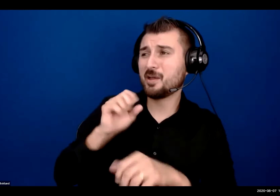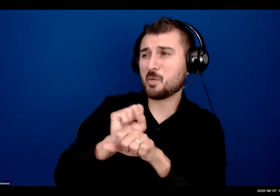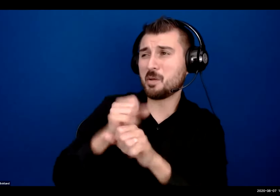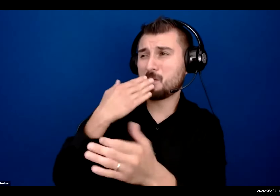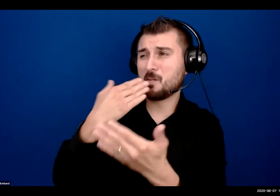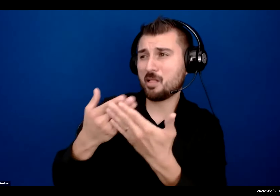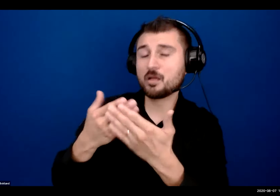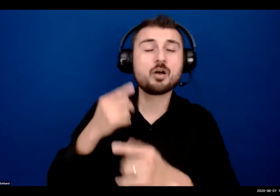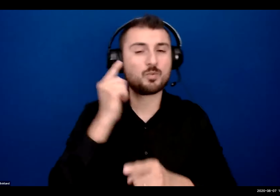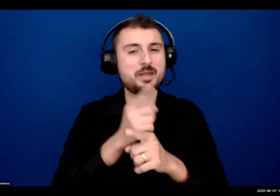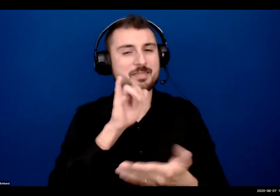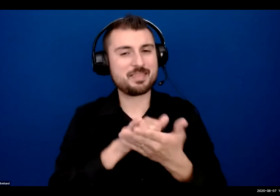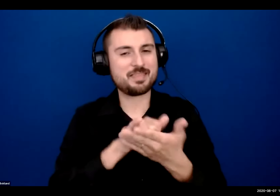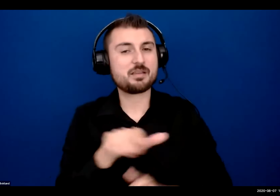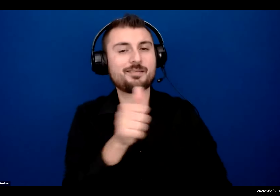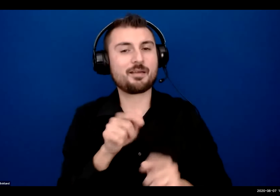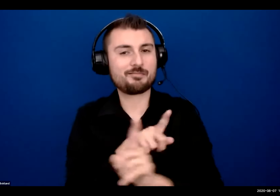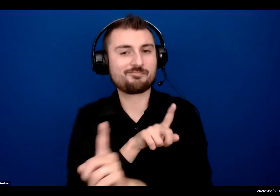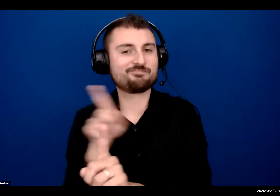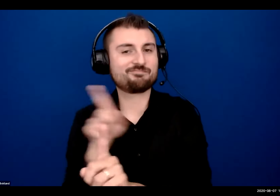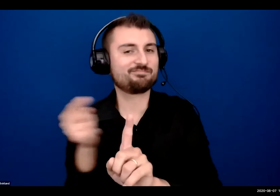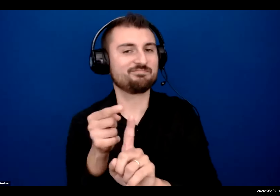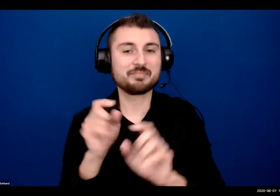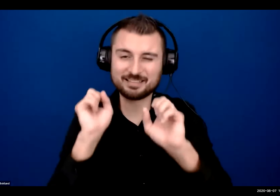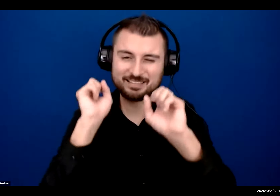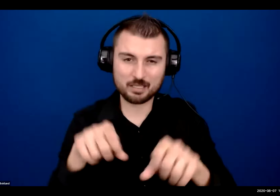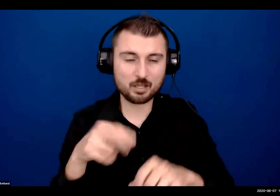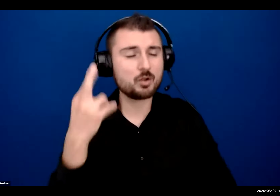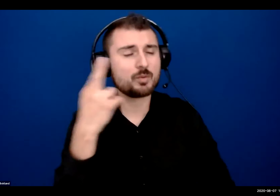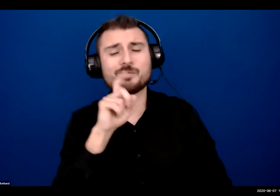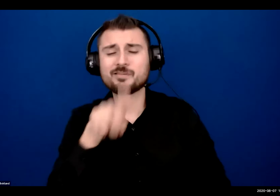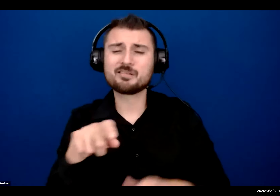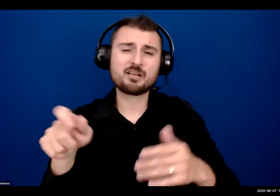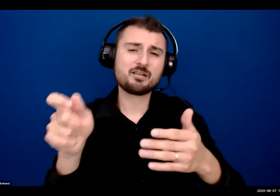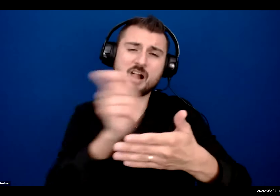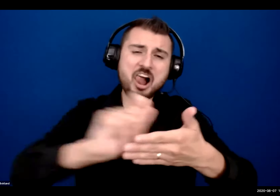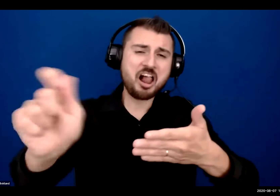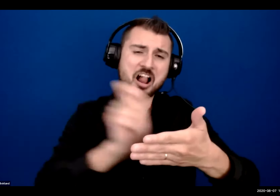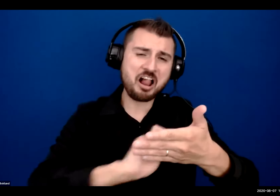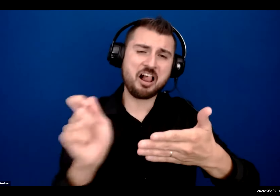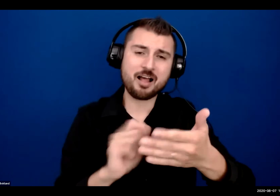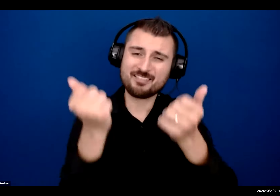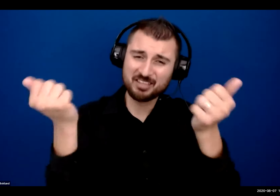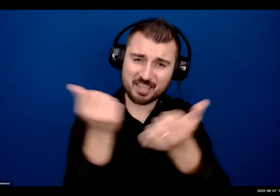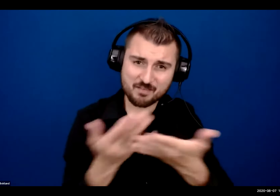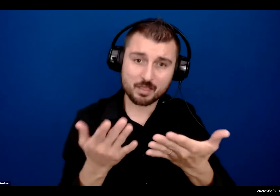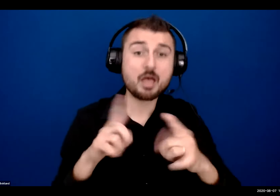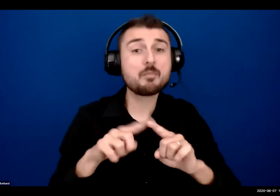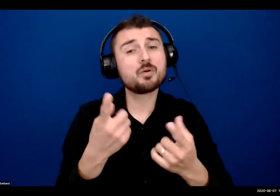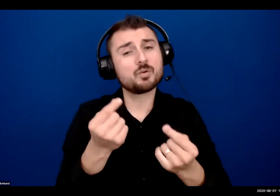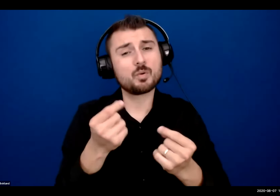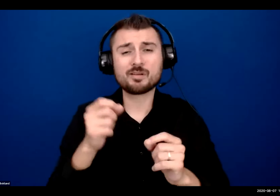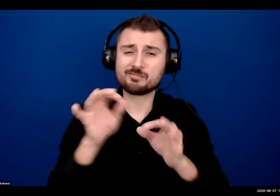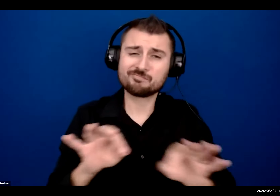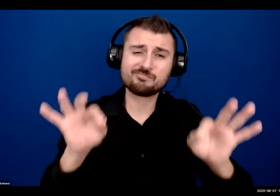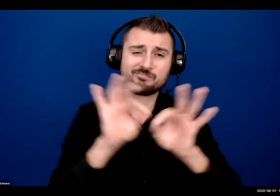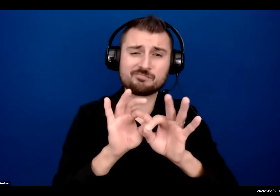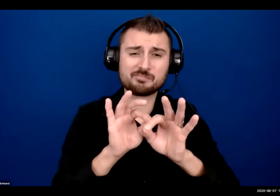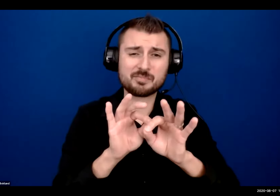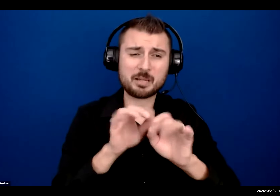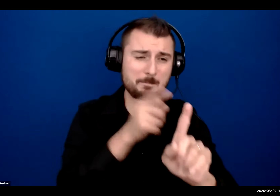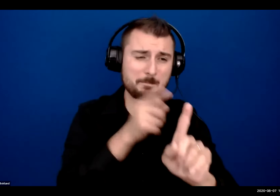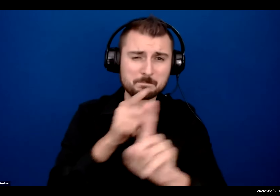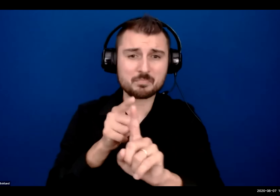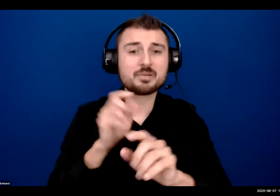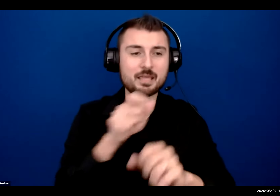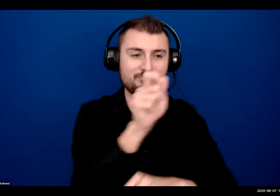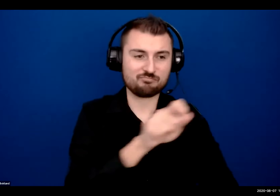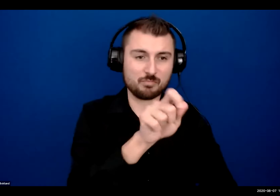And it works really well.